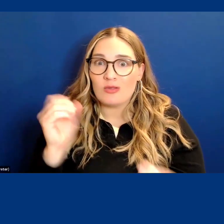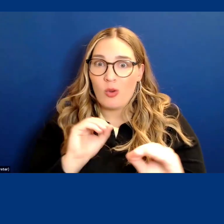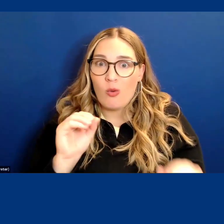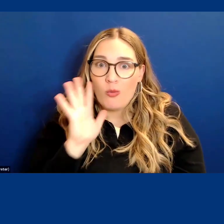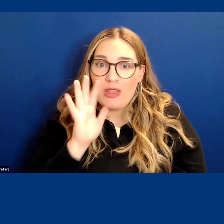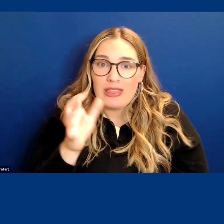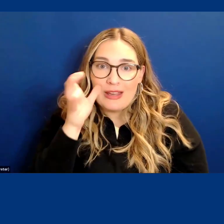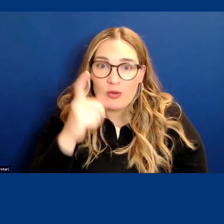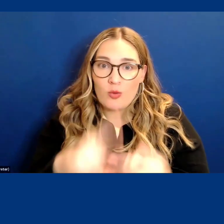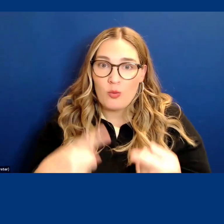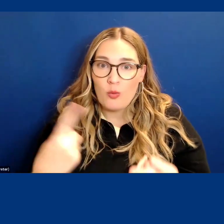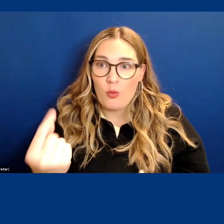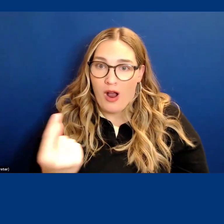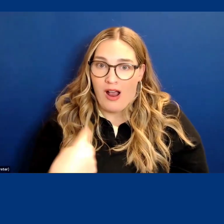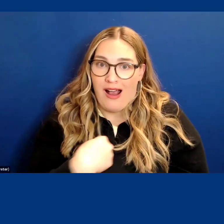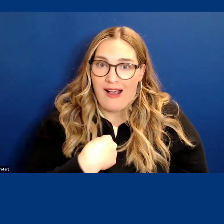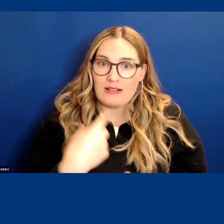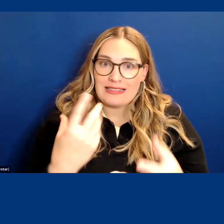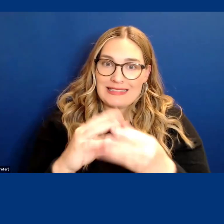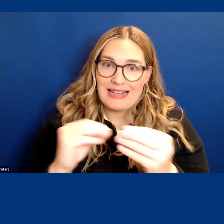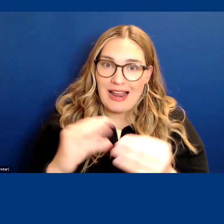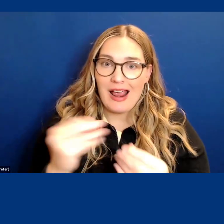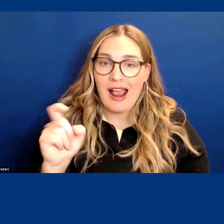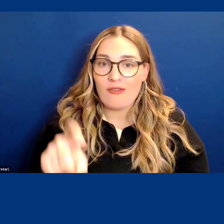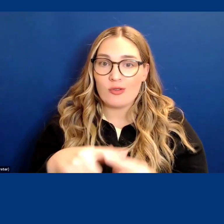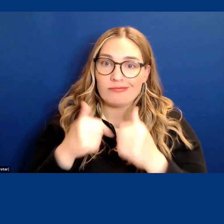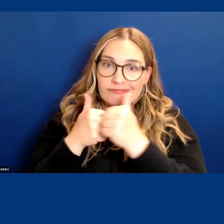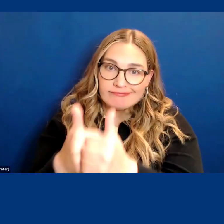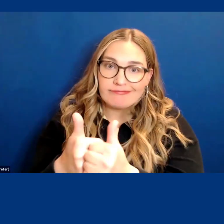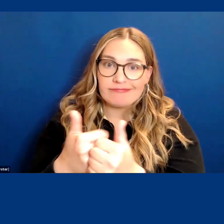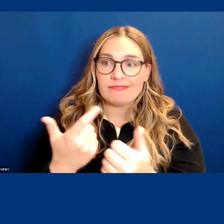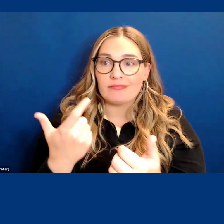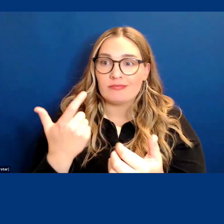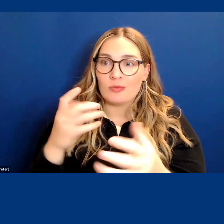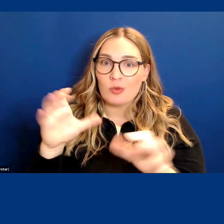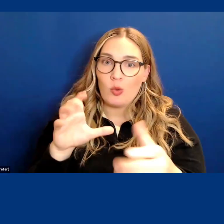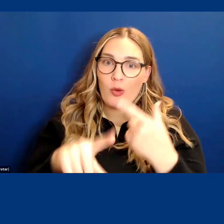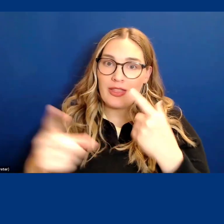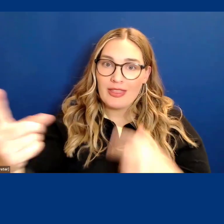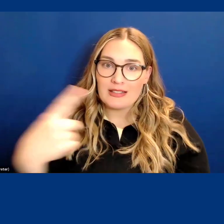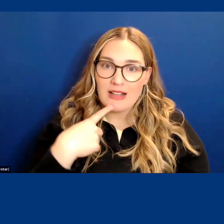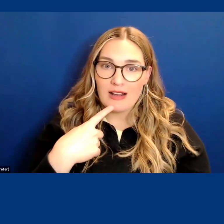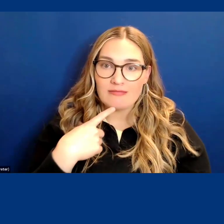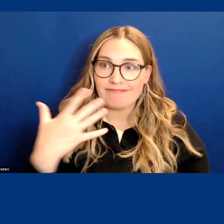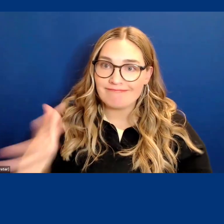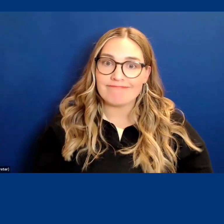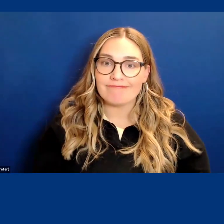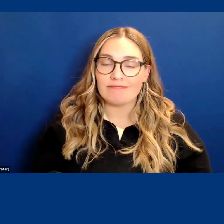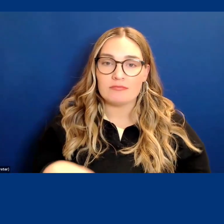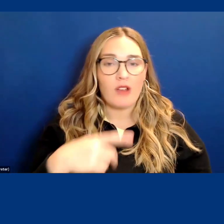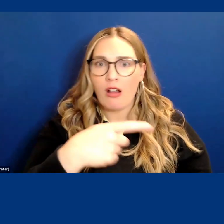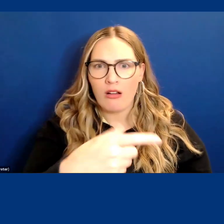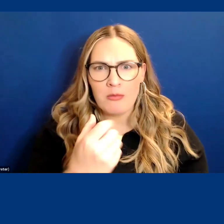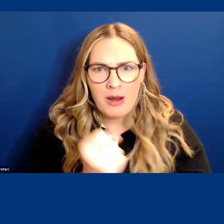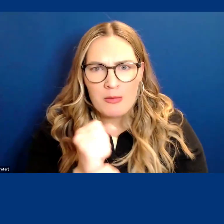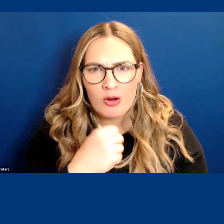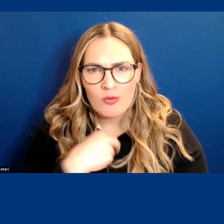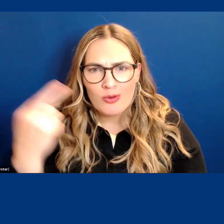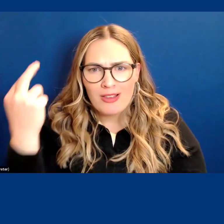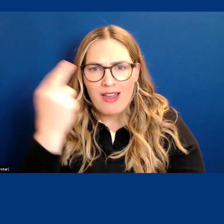I'm saying and that I just have to do what they say and that's that. But she made me realize that I do